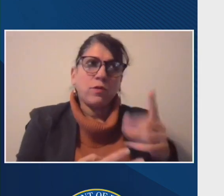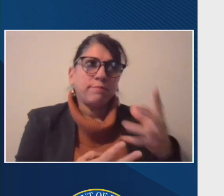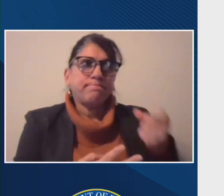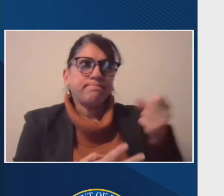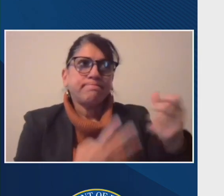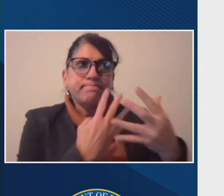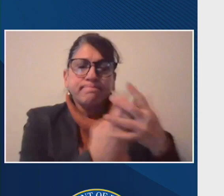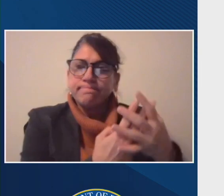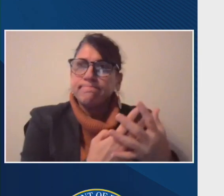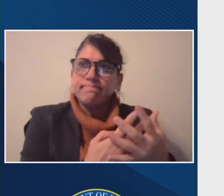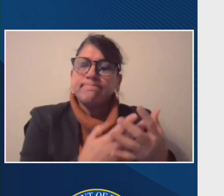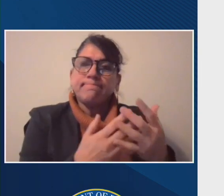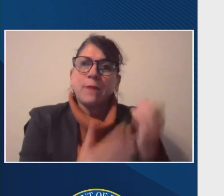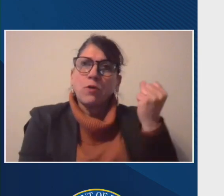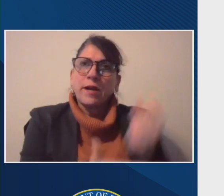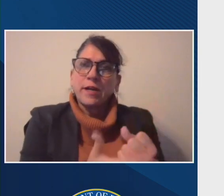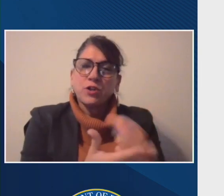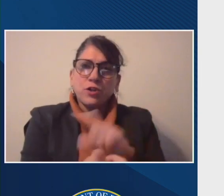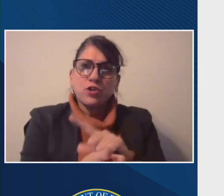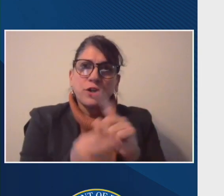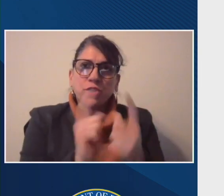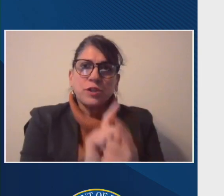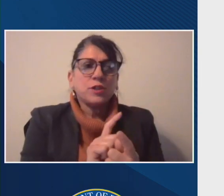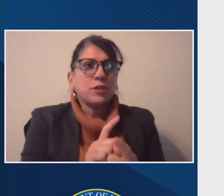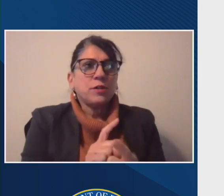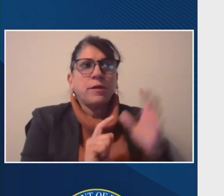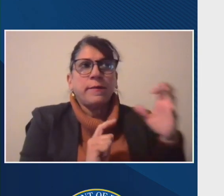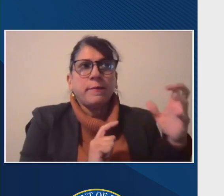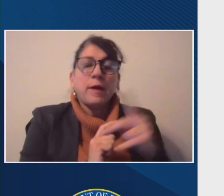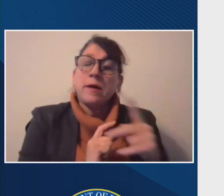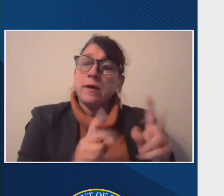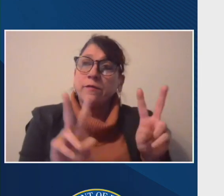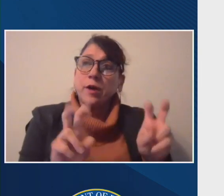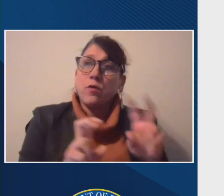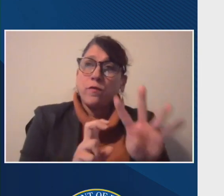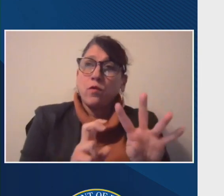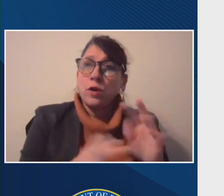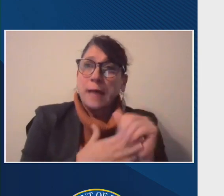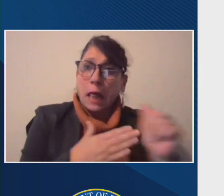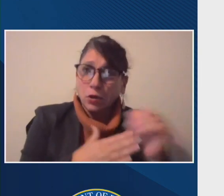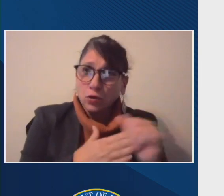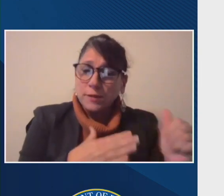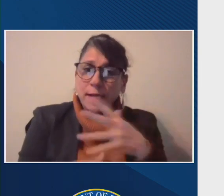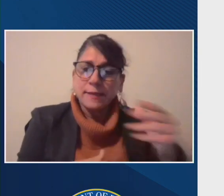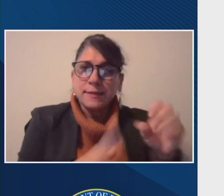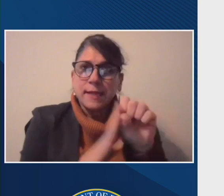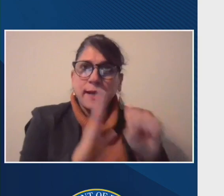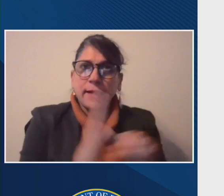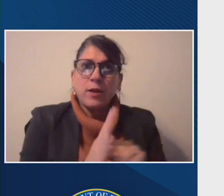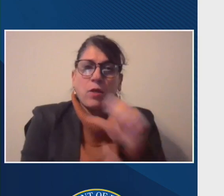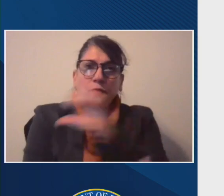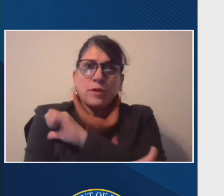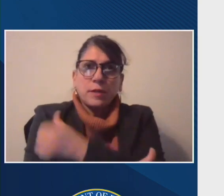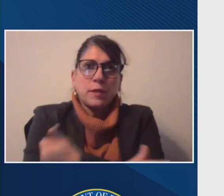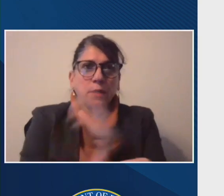return of Title IV dollars and state authorization. And even colleges business management